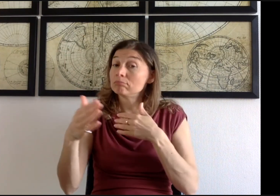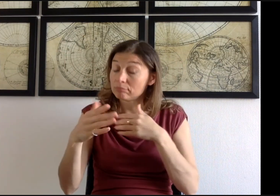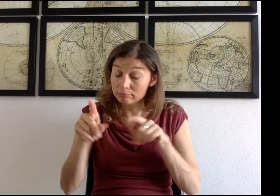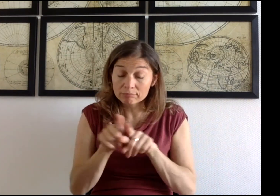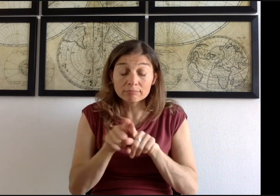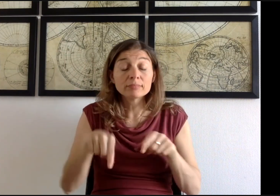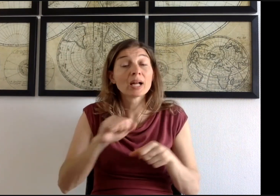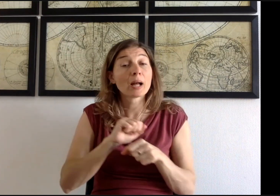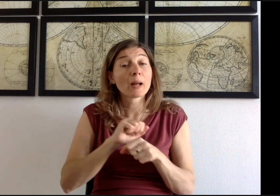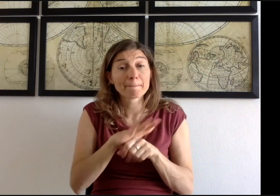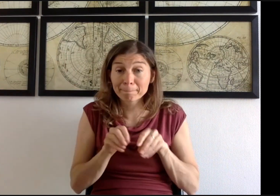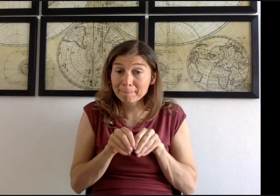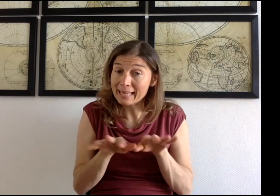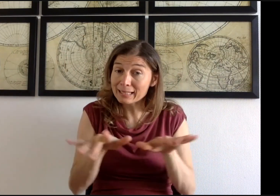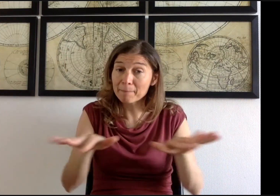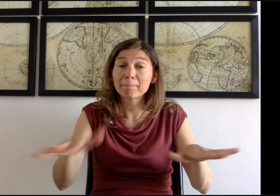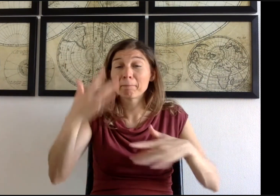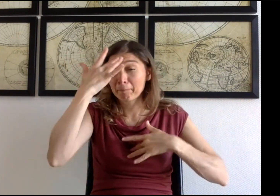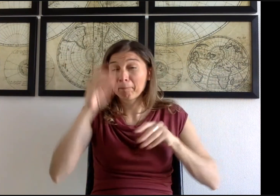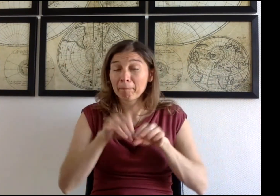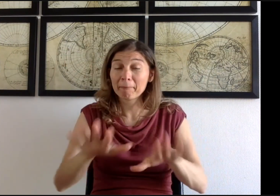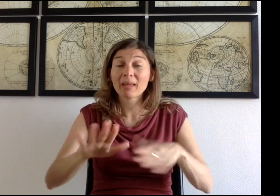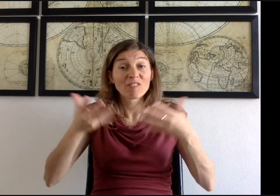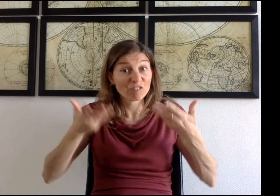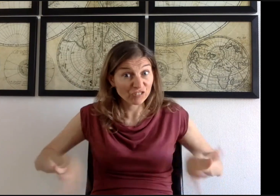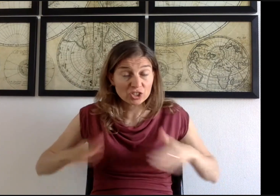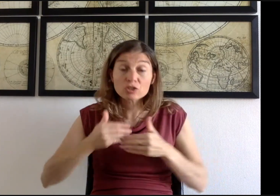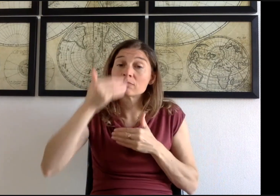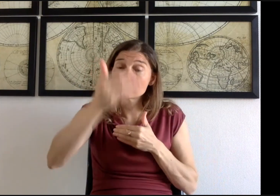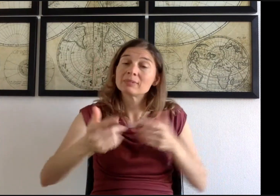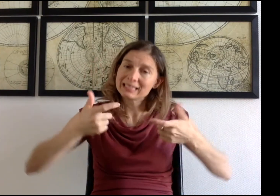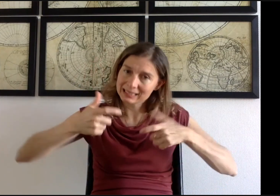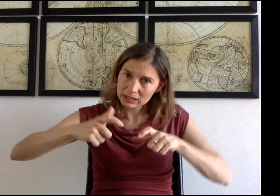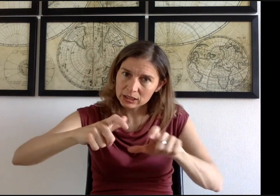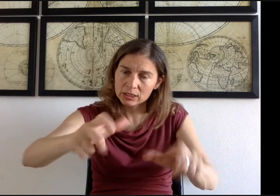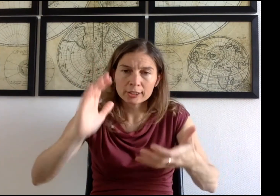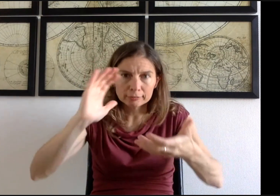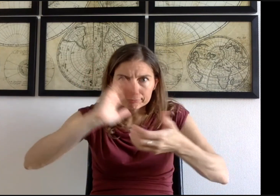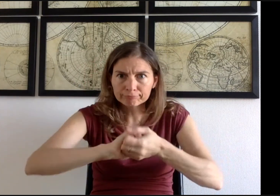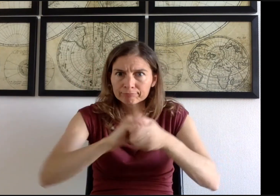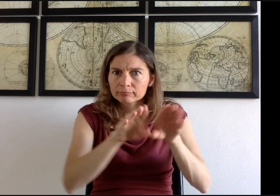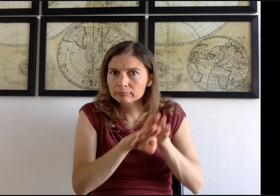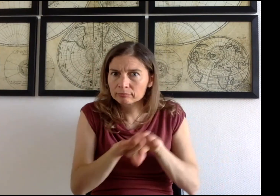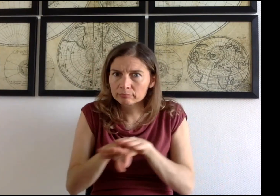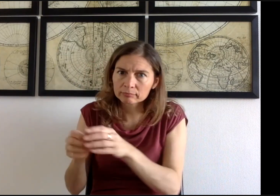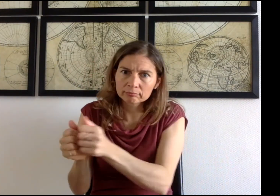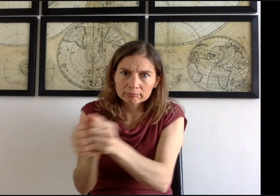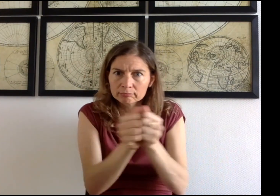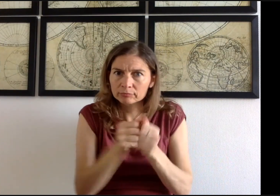[IN OTHER LANGUAGE]